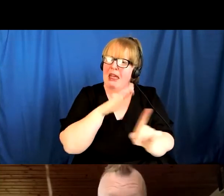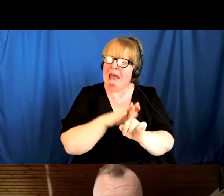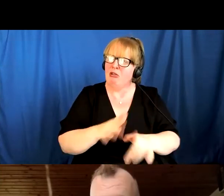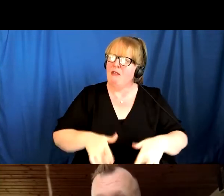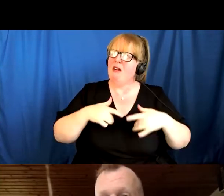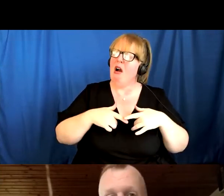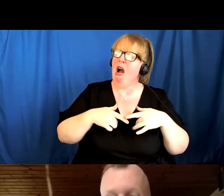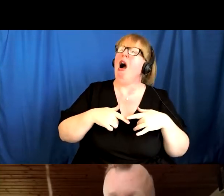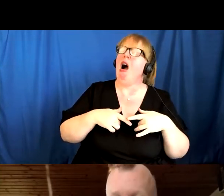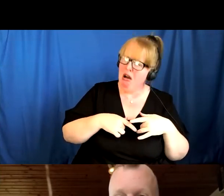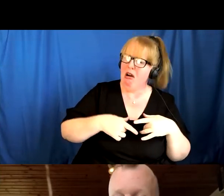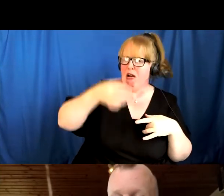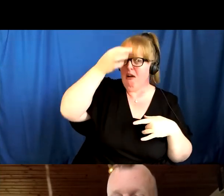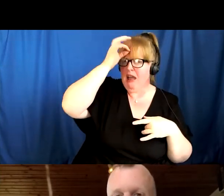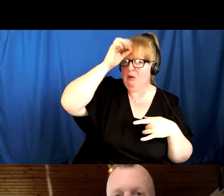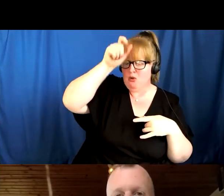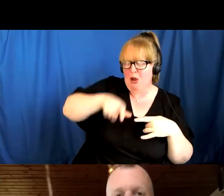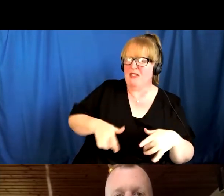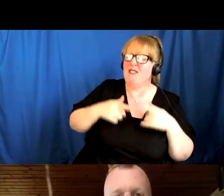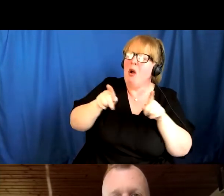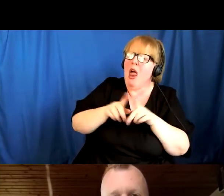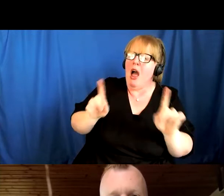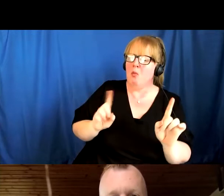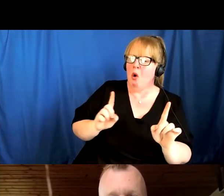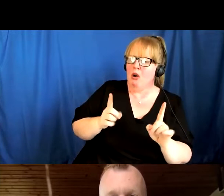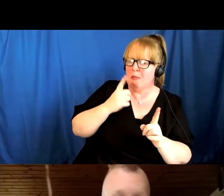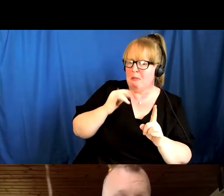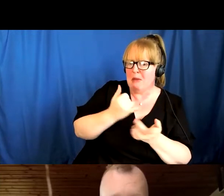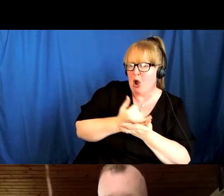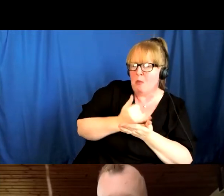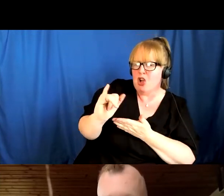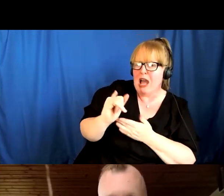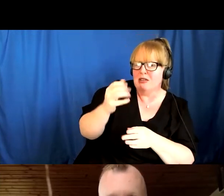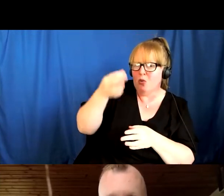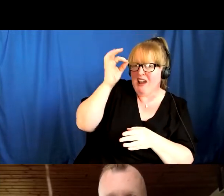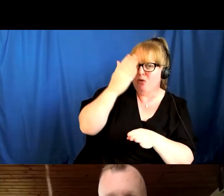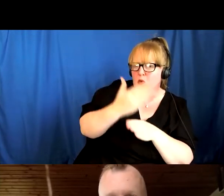object to the plans for the public artwork. And they then presented this in the council.